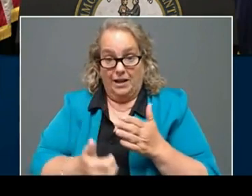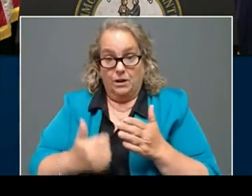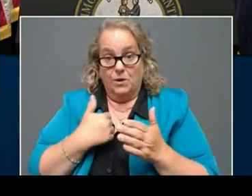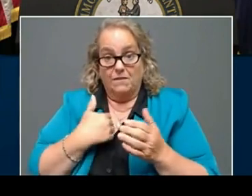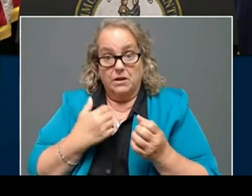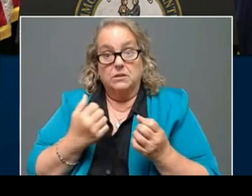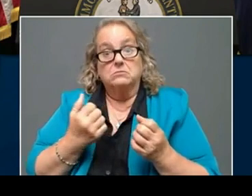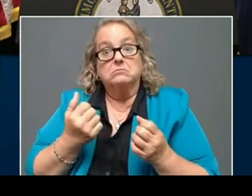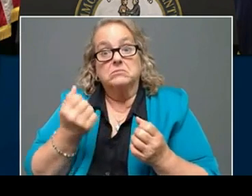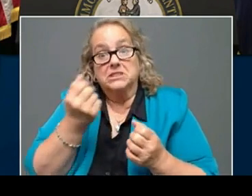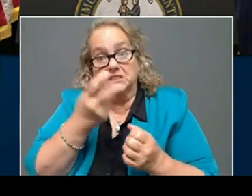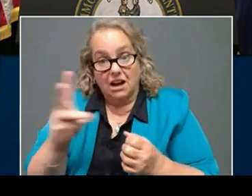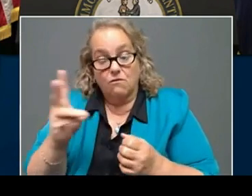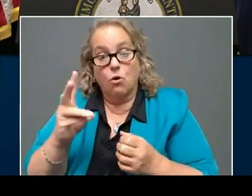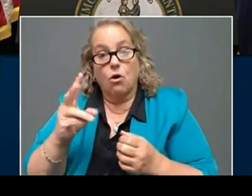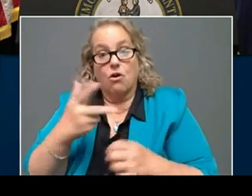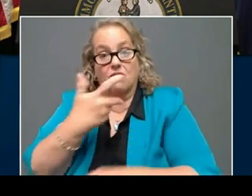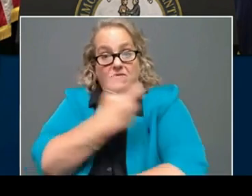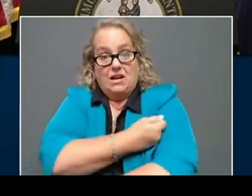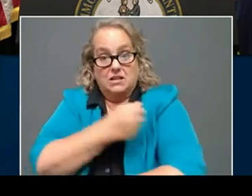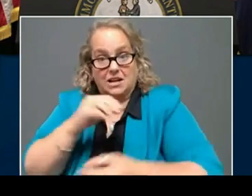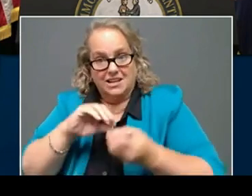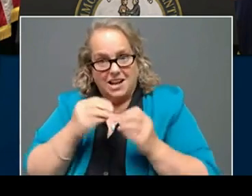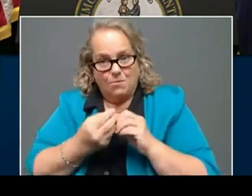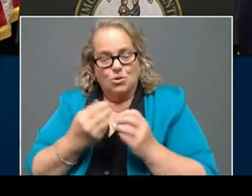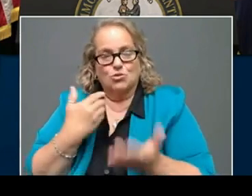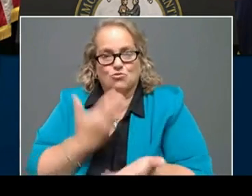numbers come in. It could have been done before the weekend. But we think